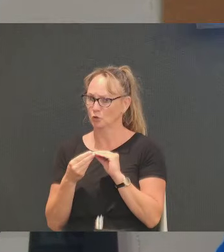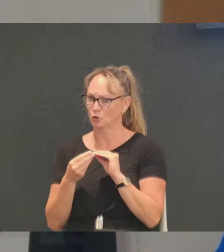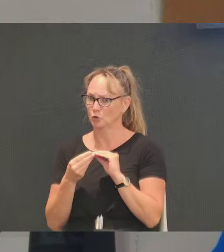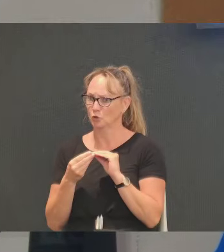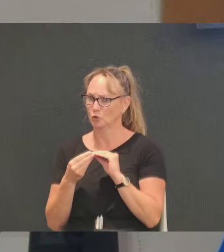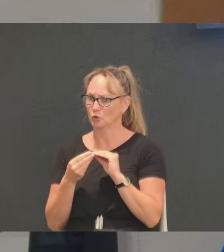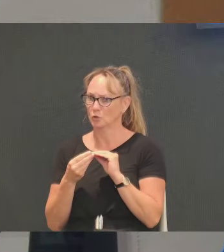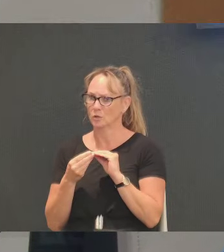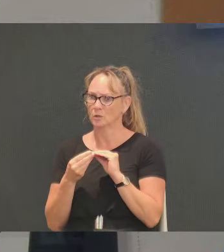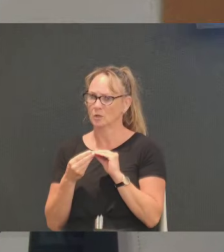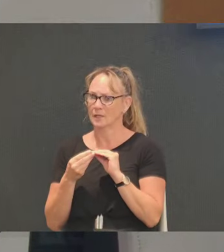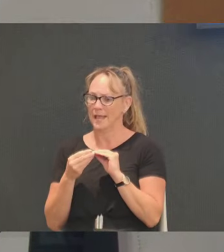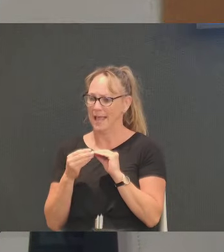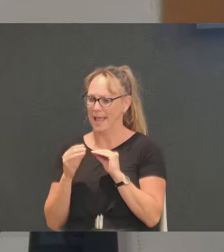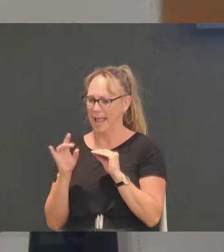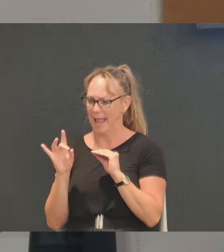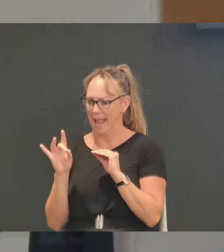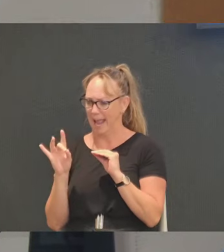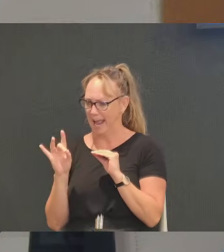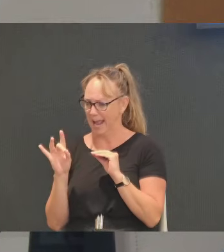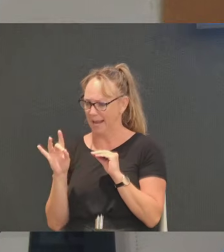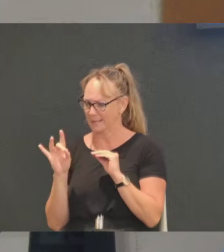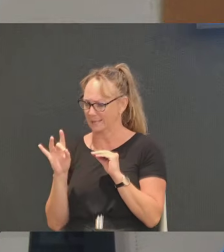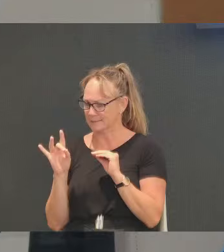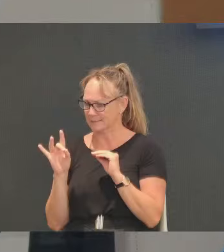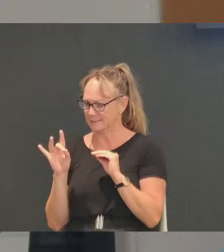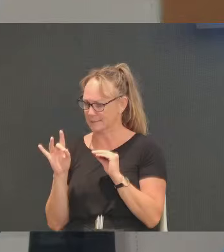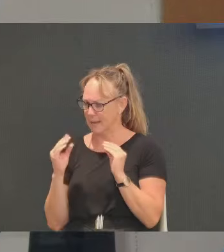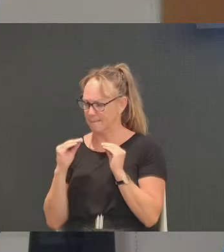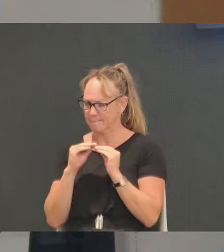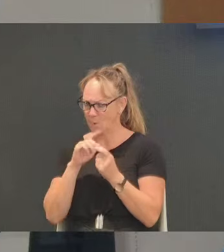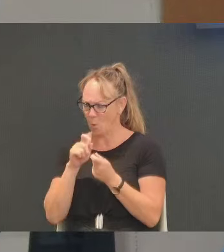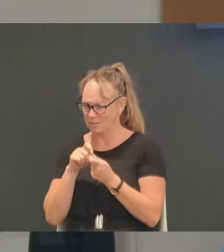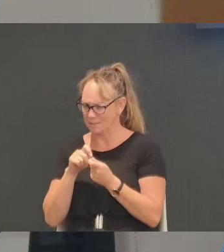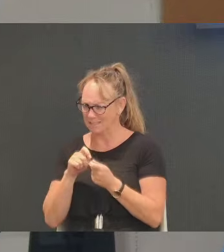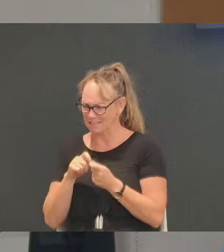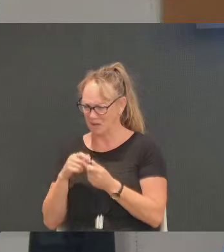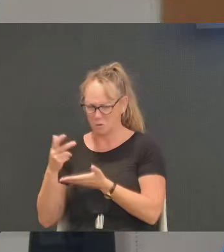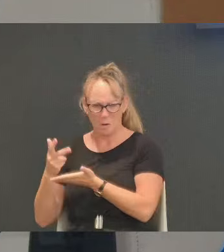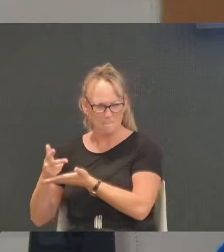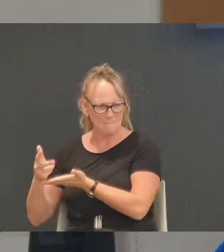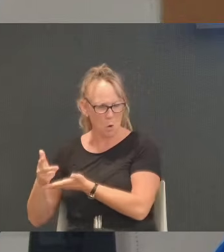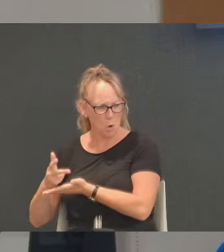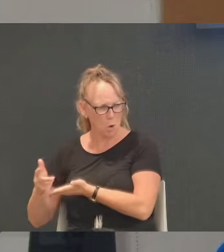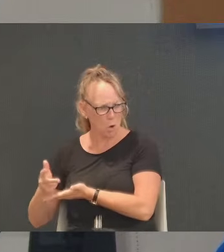can you go into a little more detail? You said this is parking there was a number of spaces